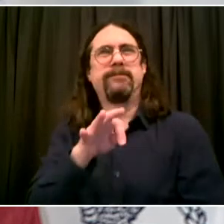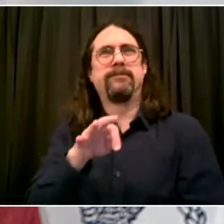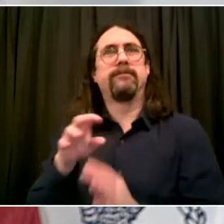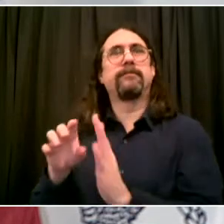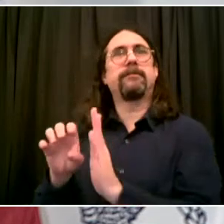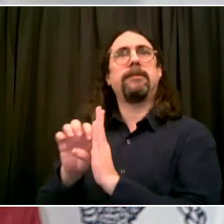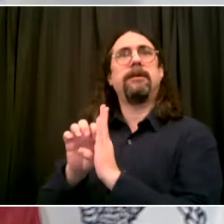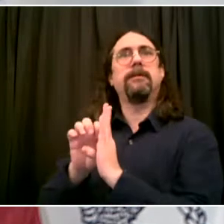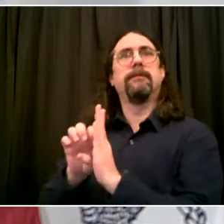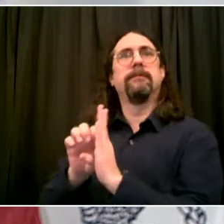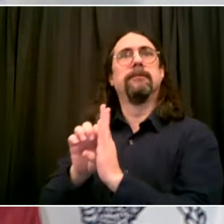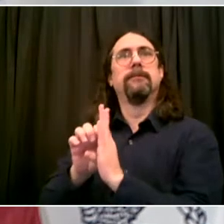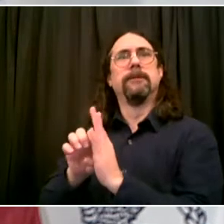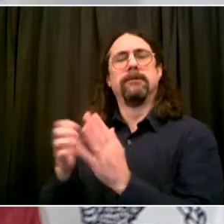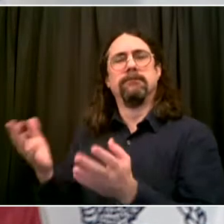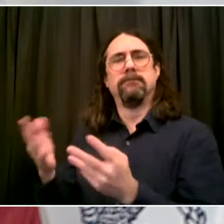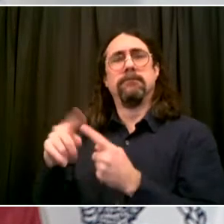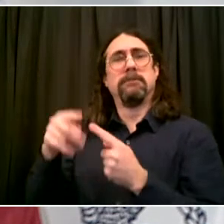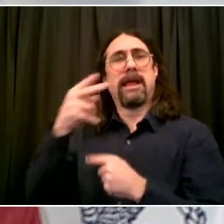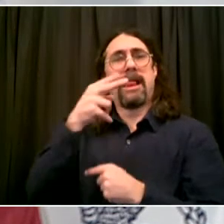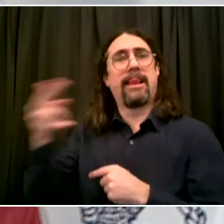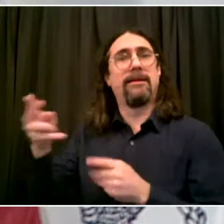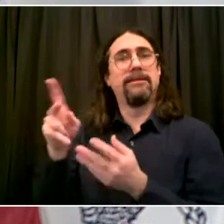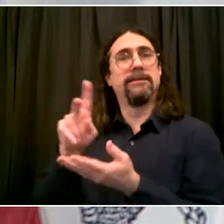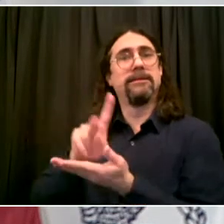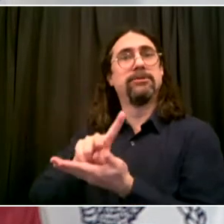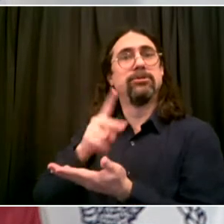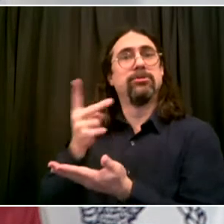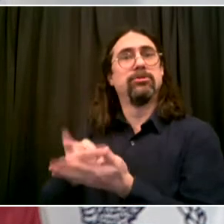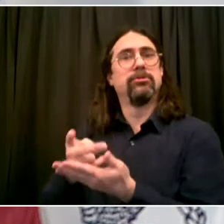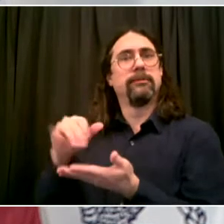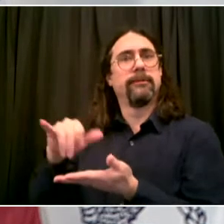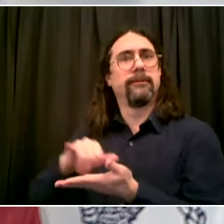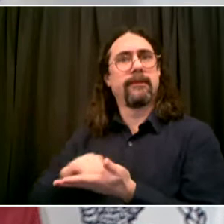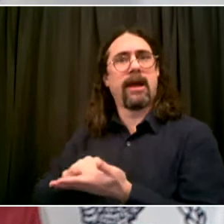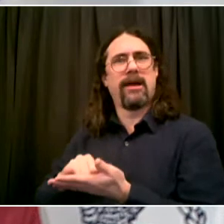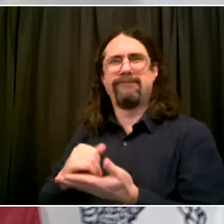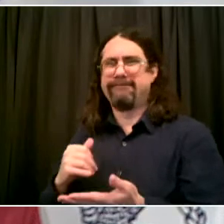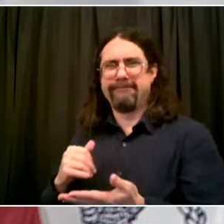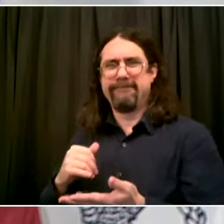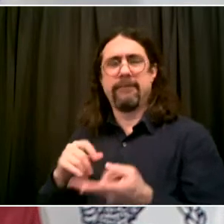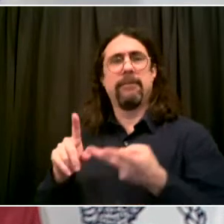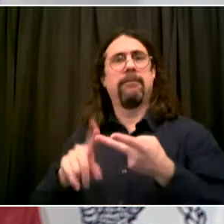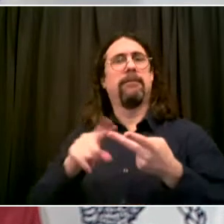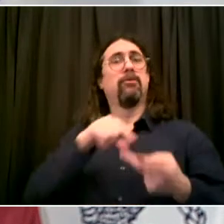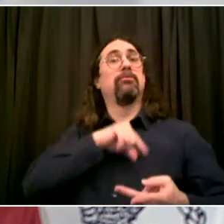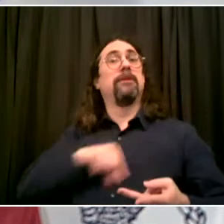ROSEDEDEAL EQUENEN THAT ARE NOT PRIORITY AREAS, EAST WILLIAMSBURGG